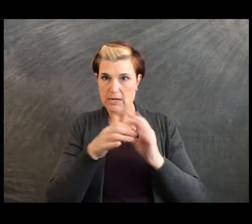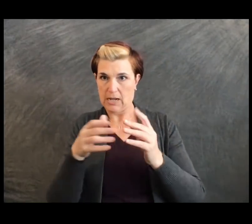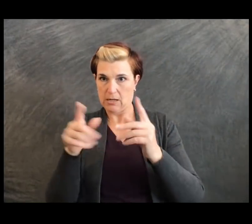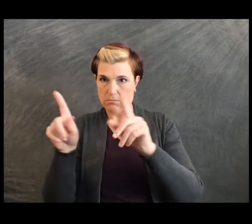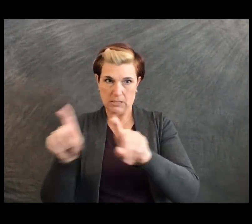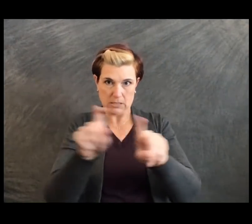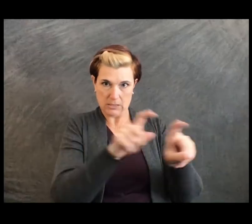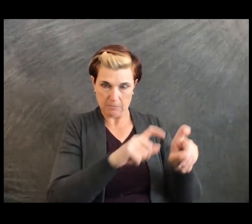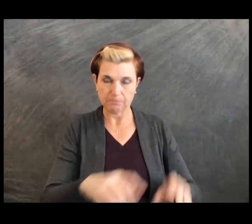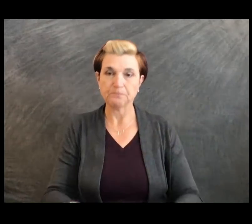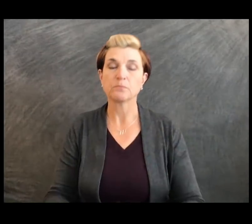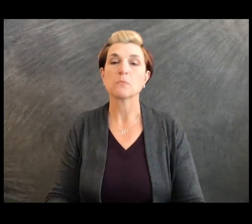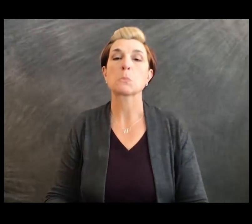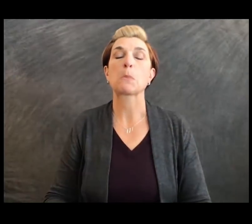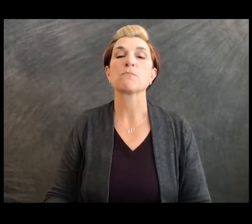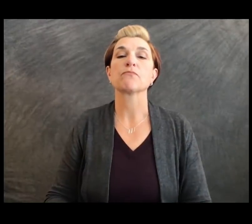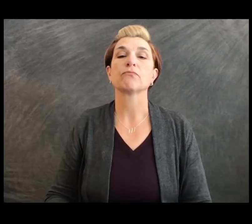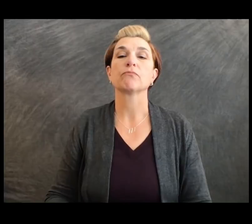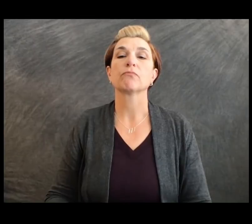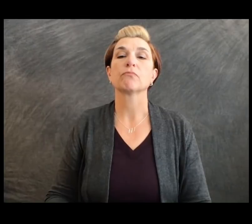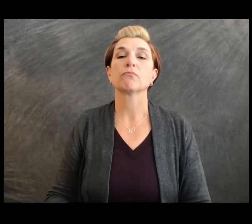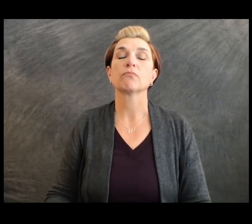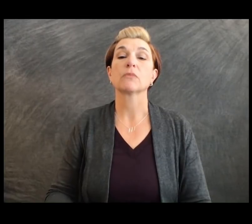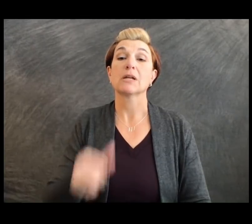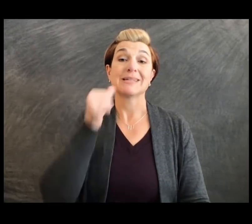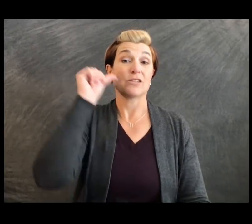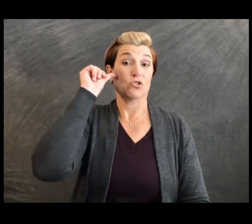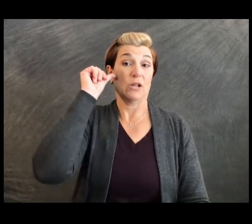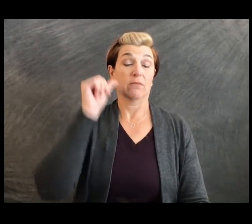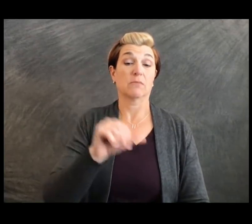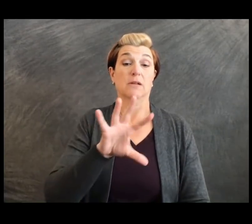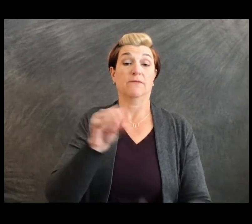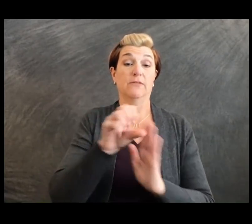50 states the District of Columbia five territories and one tribe of working